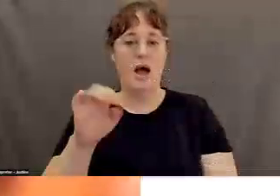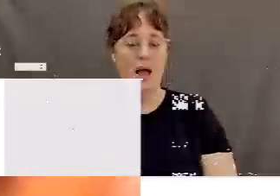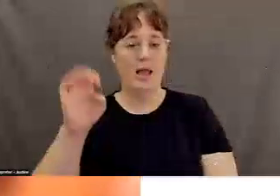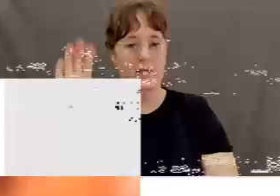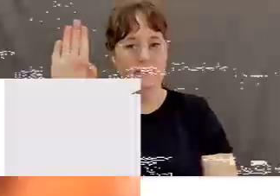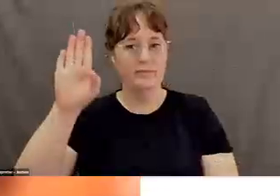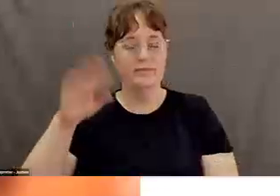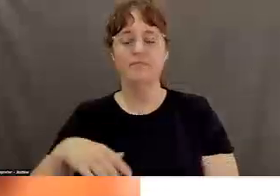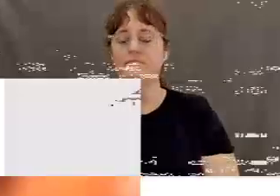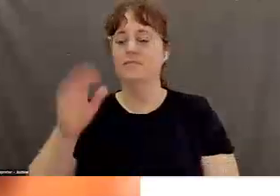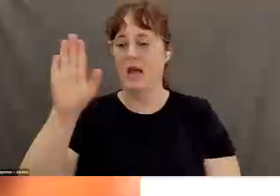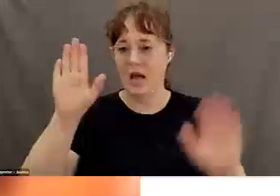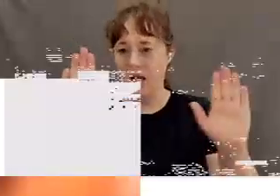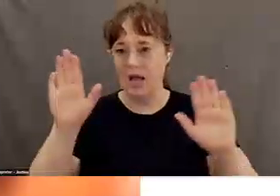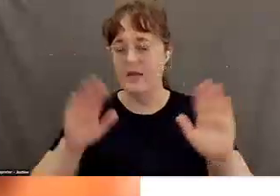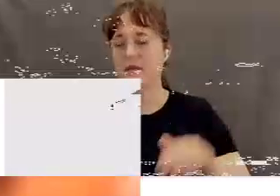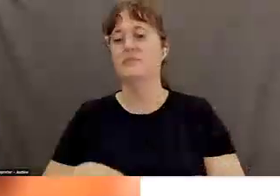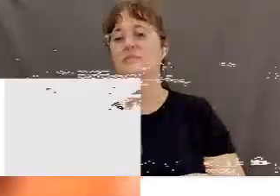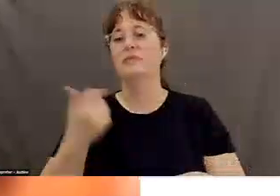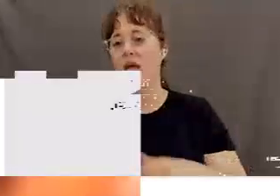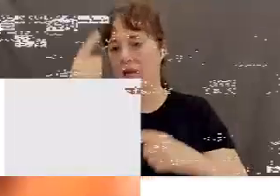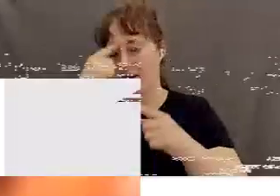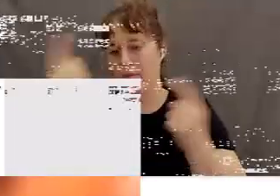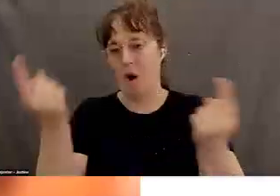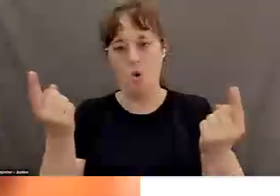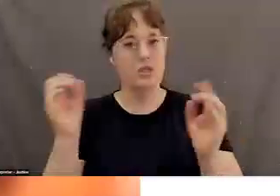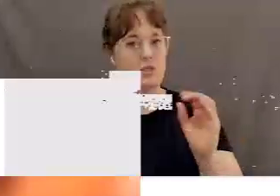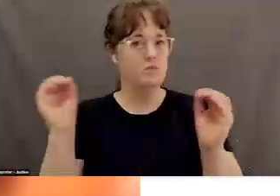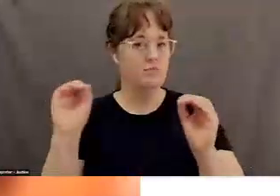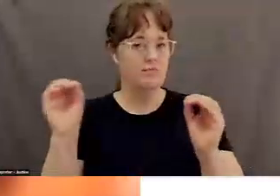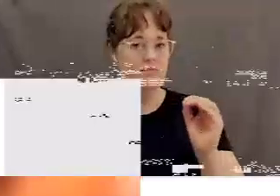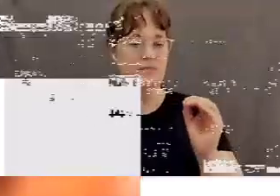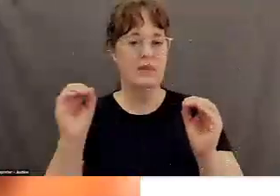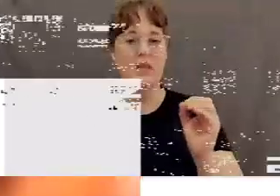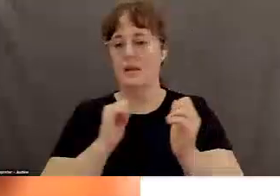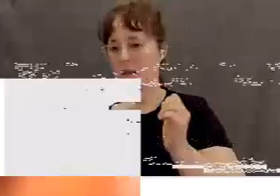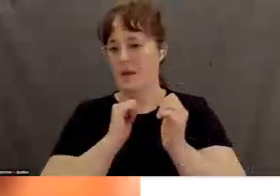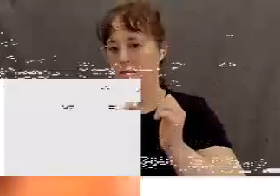Boardroom: Any opposed? Boardroom: And motion carries unanimously again. Thank you all very much.